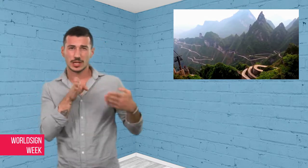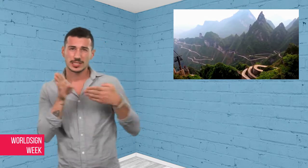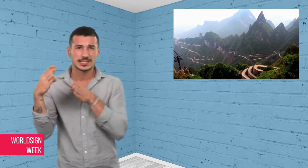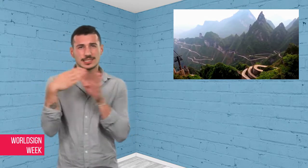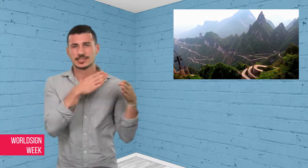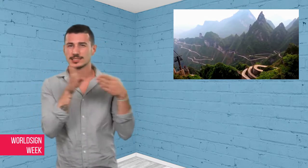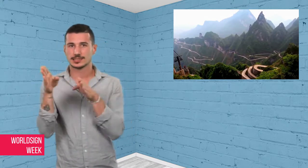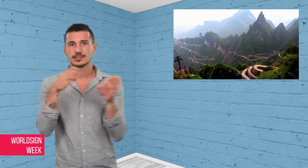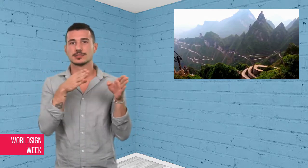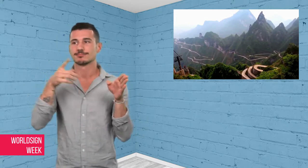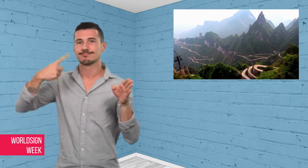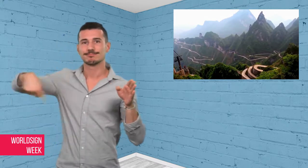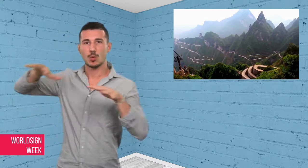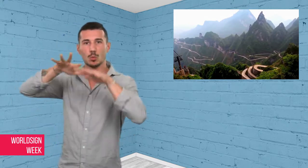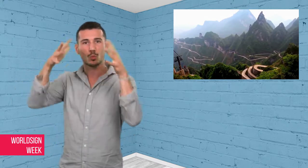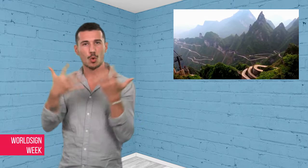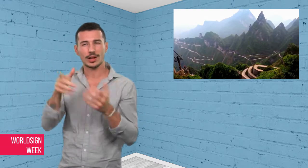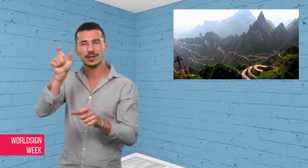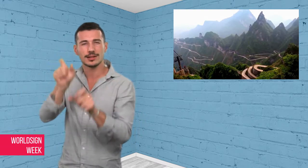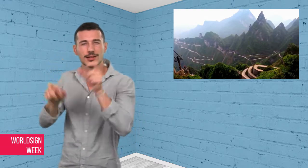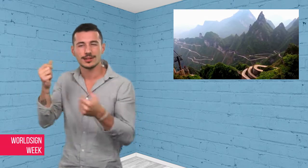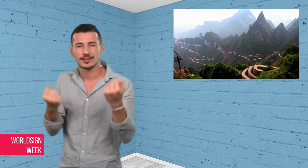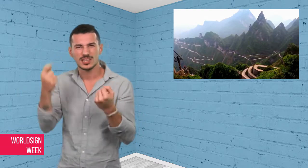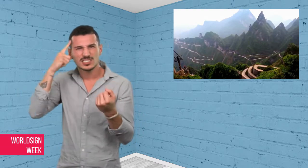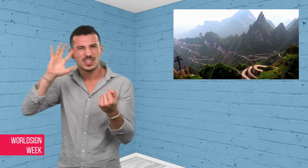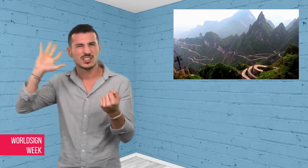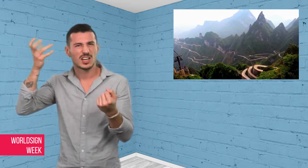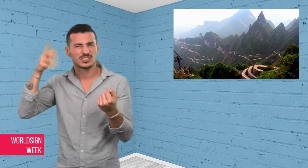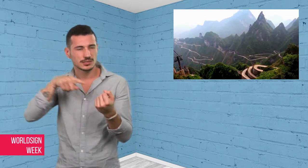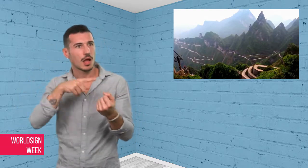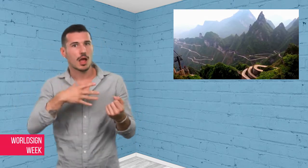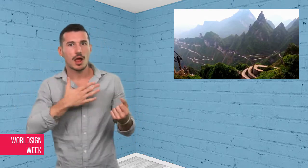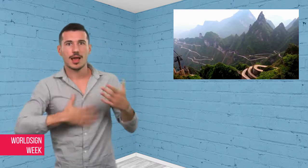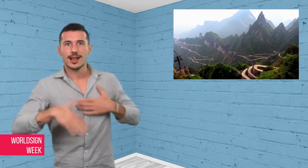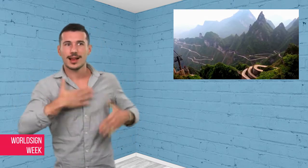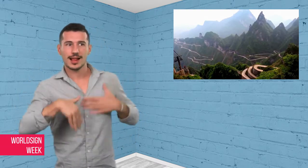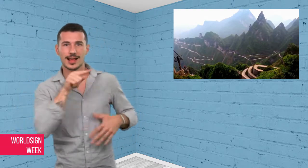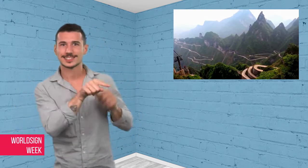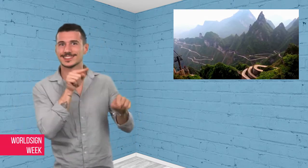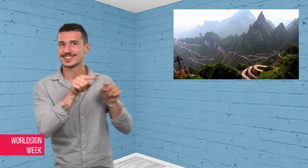all over the world over the years but